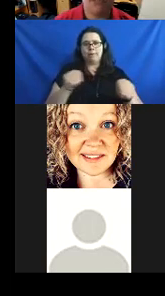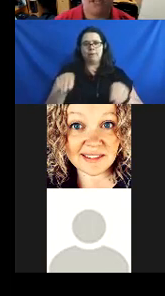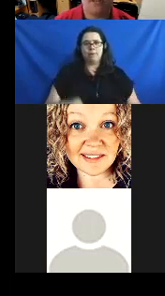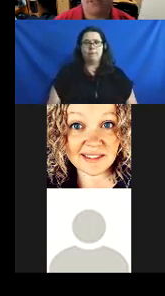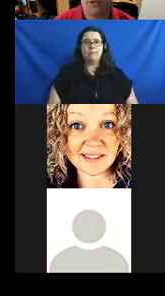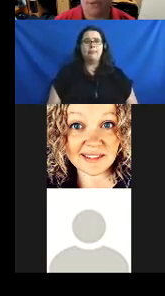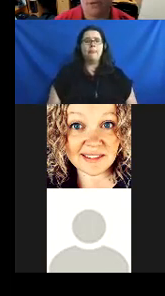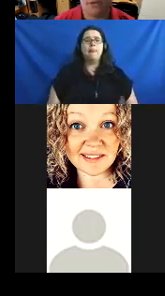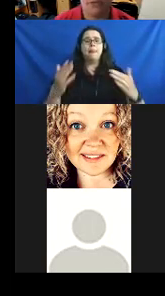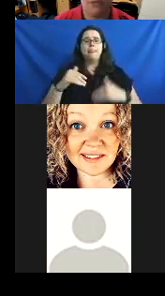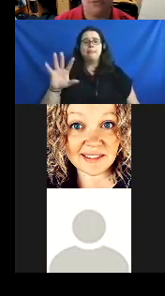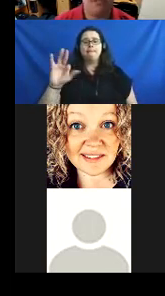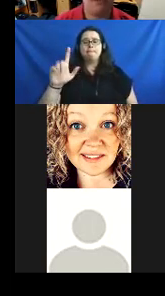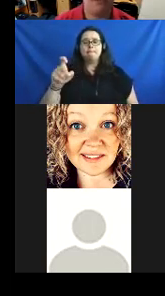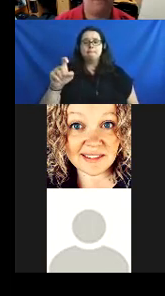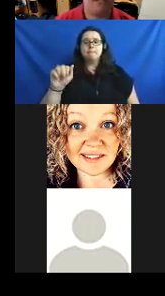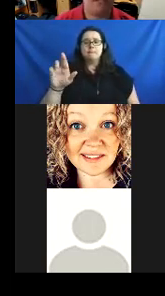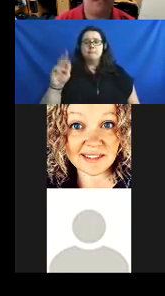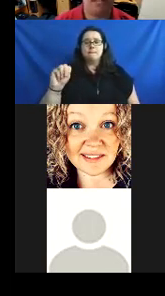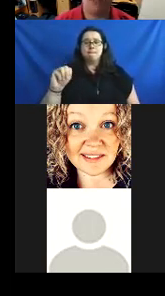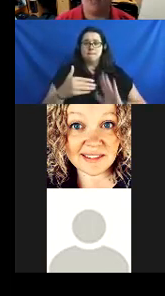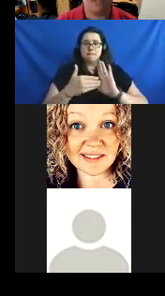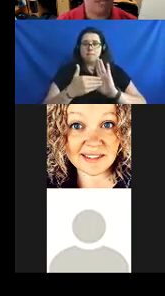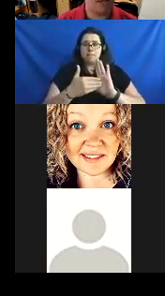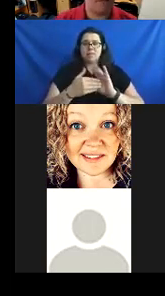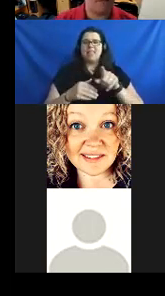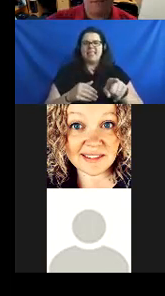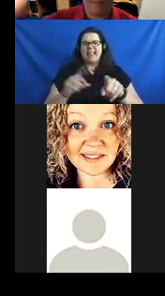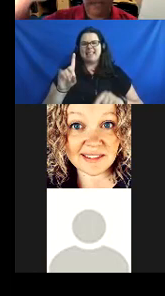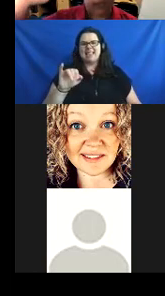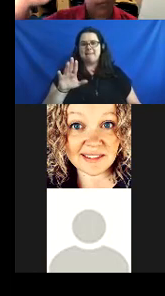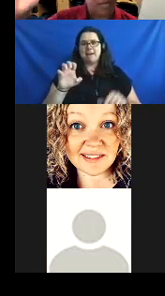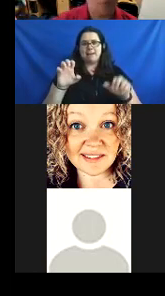AND THEN THERE IS FLEX-ARM MODELS. THESE ARE DEVICES THAT COULD JUST HAVE BASICALLY A CAMERA